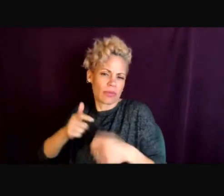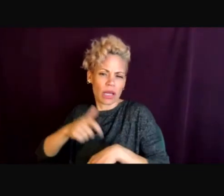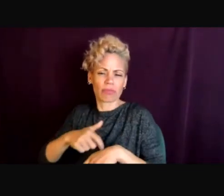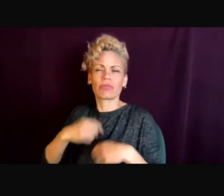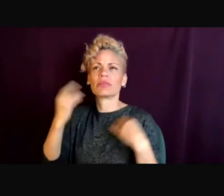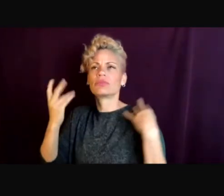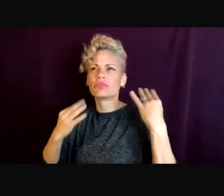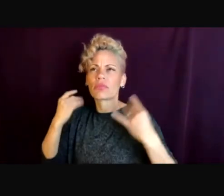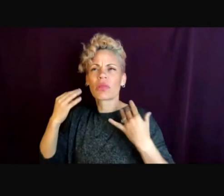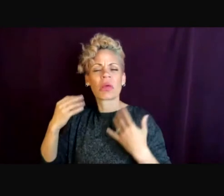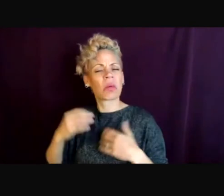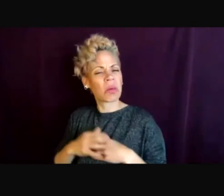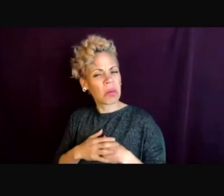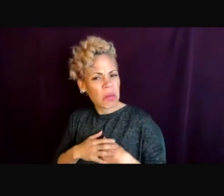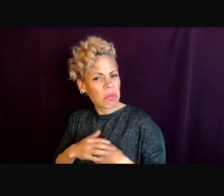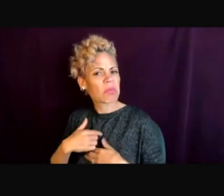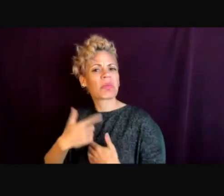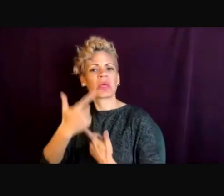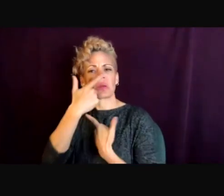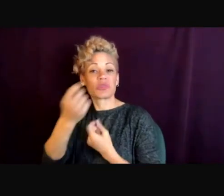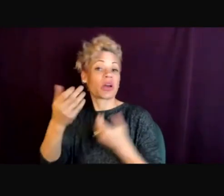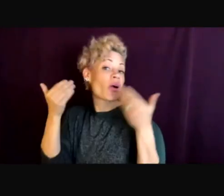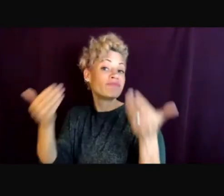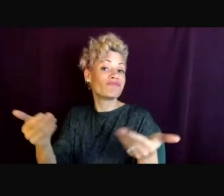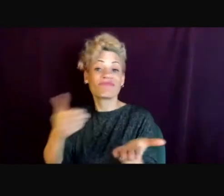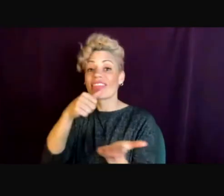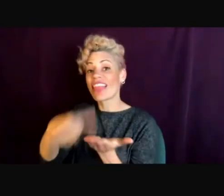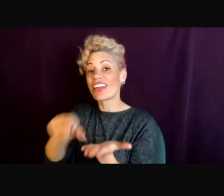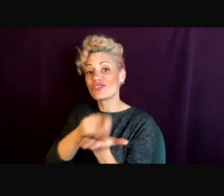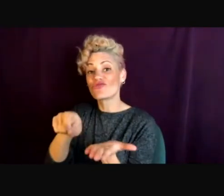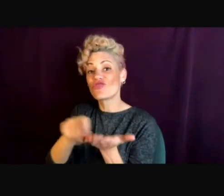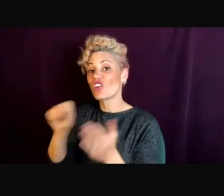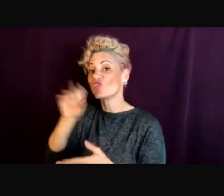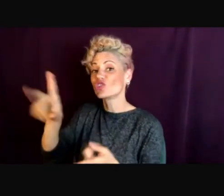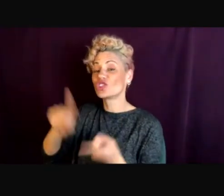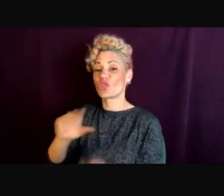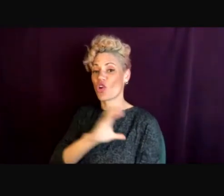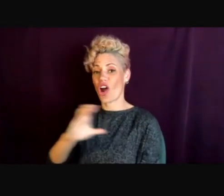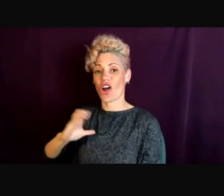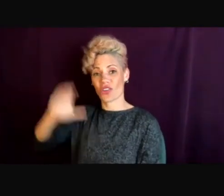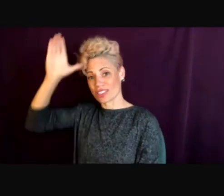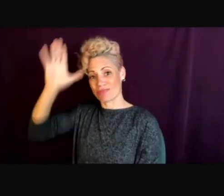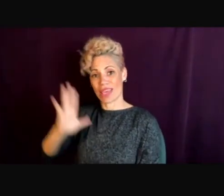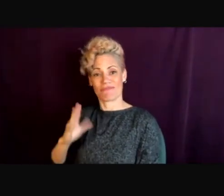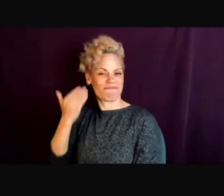So I wrote a letter to my Congressman who I didn't know. He happened to be at that time, looking for somebody young